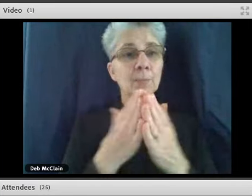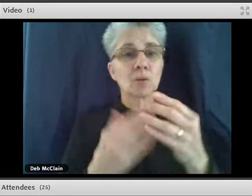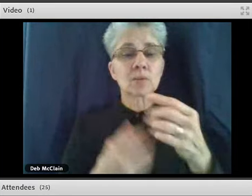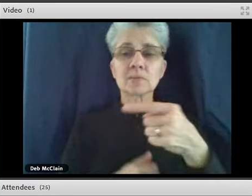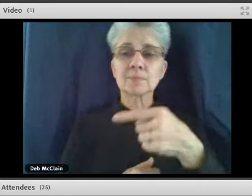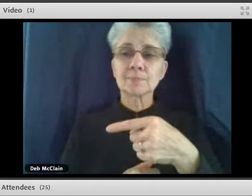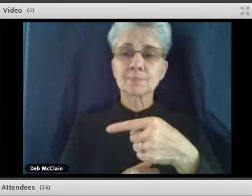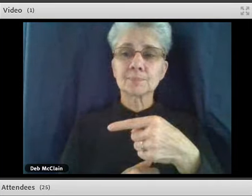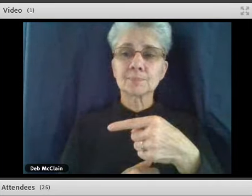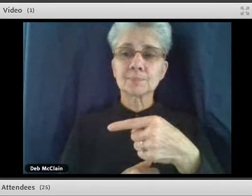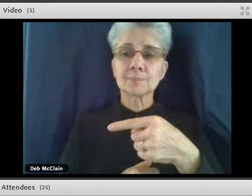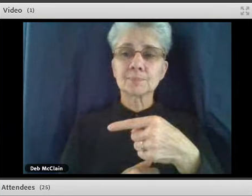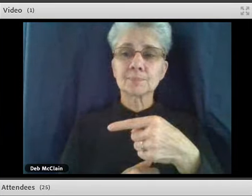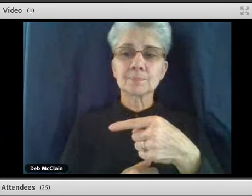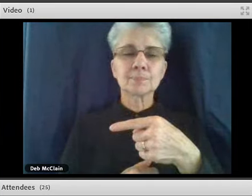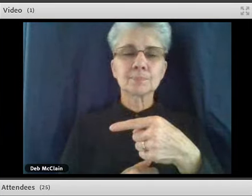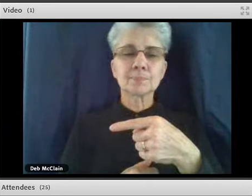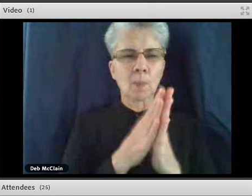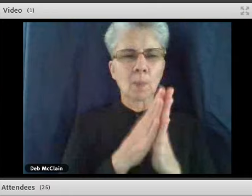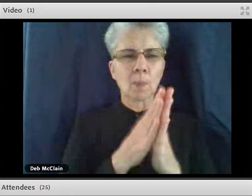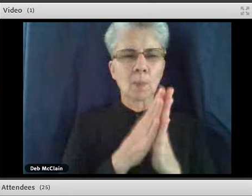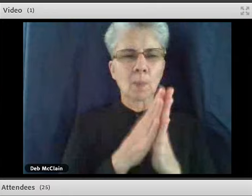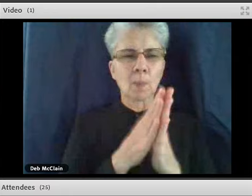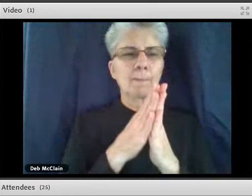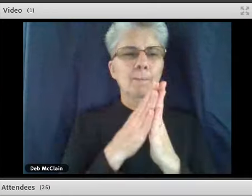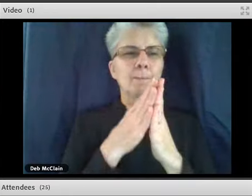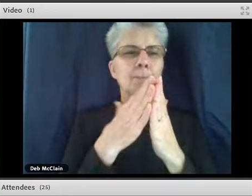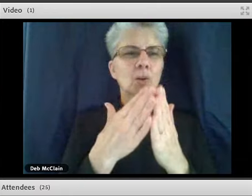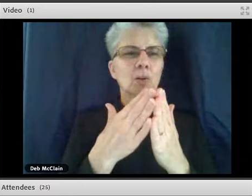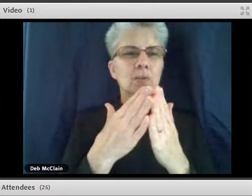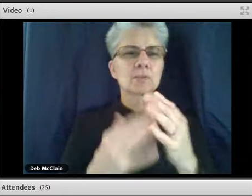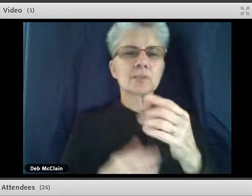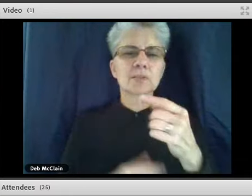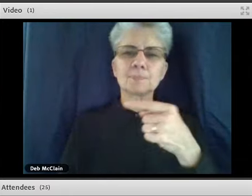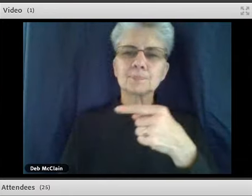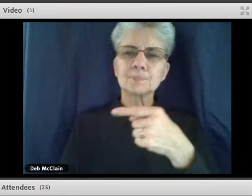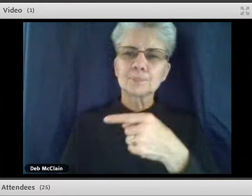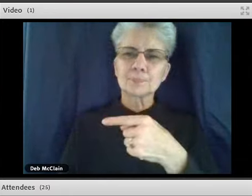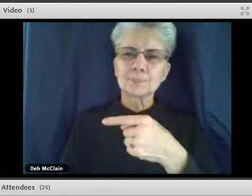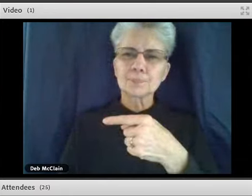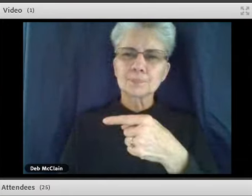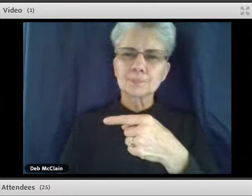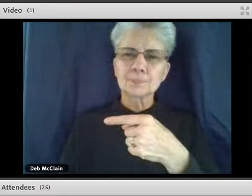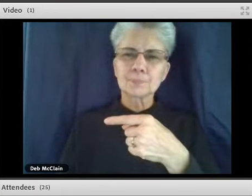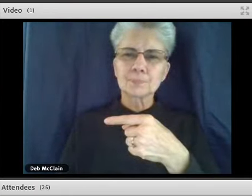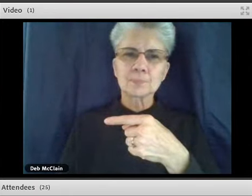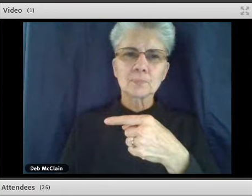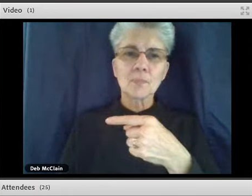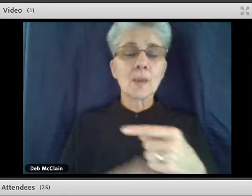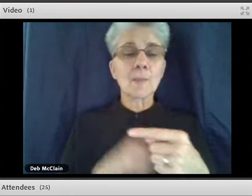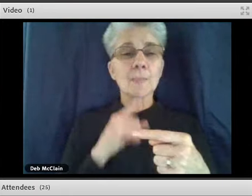Then, there's also some more free books. You know, of course, Google Books, The Happy Trust, the Internet Archive.